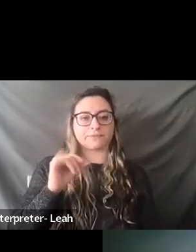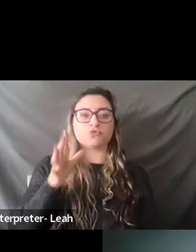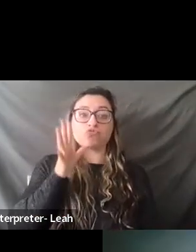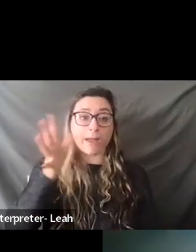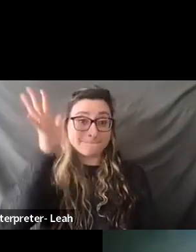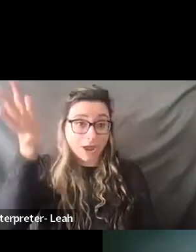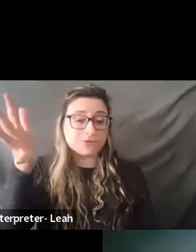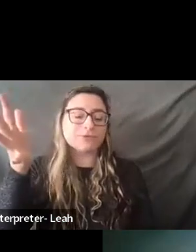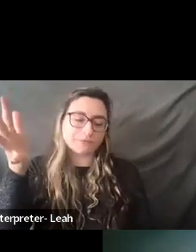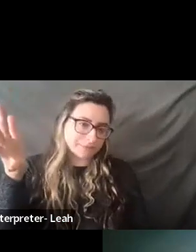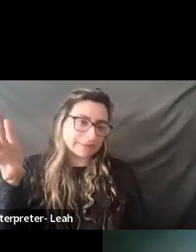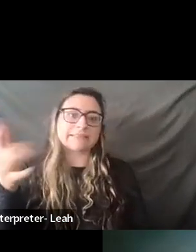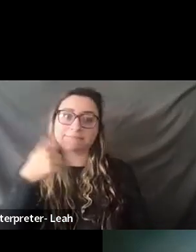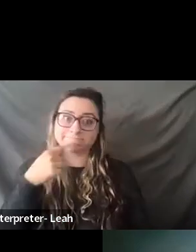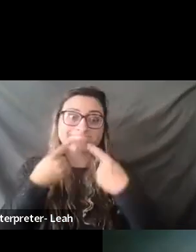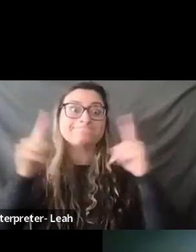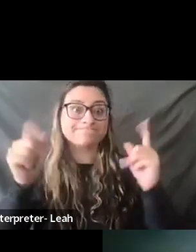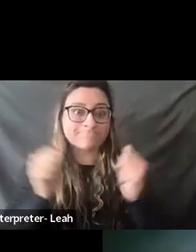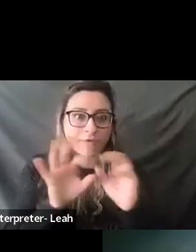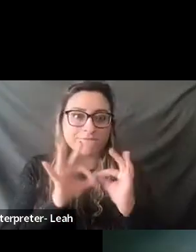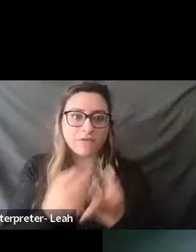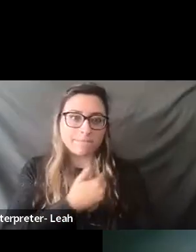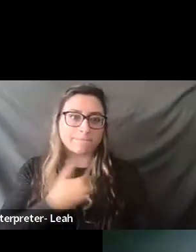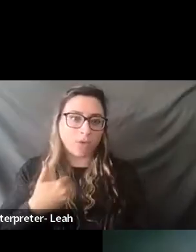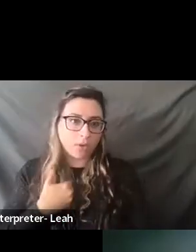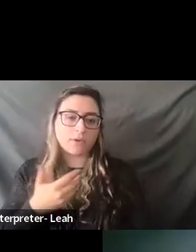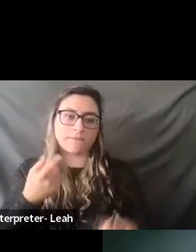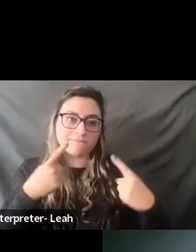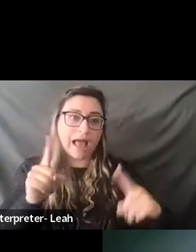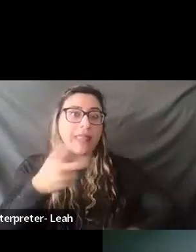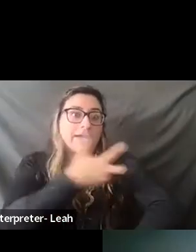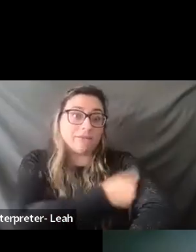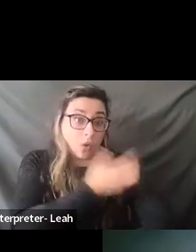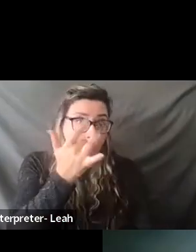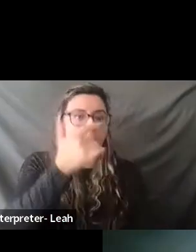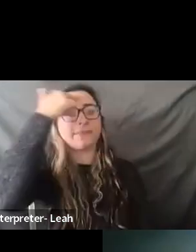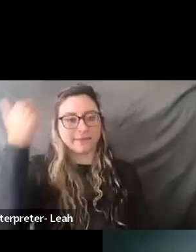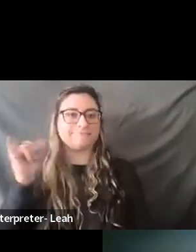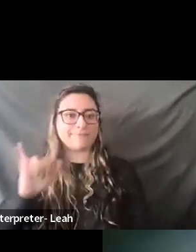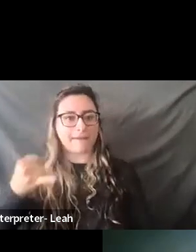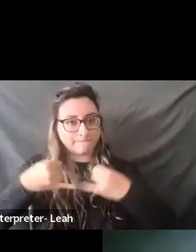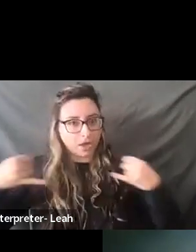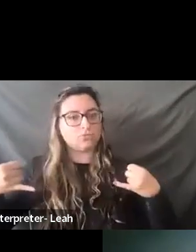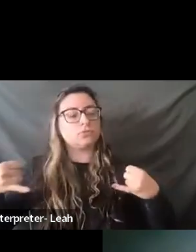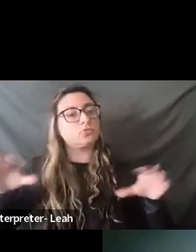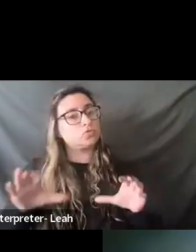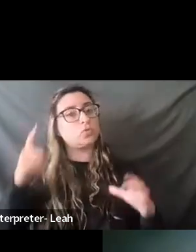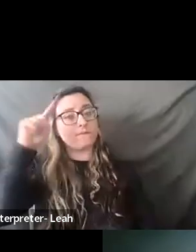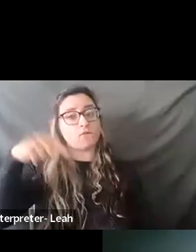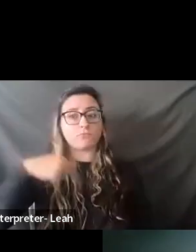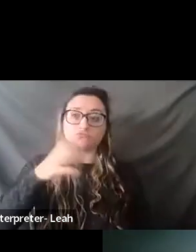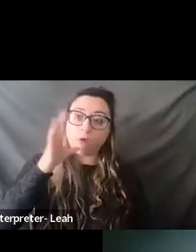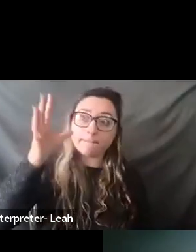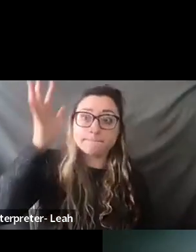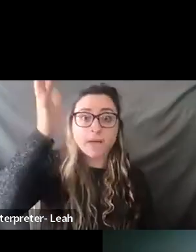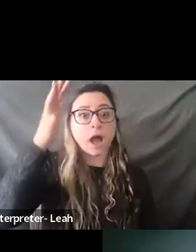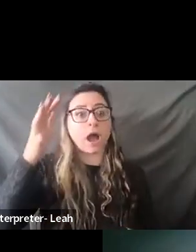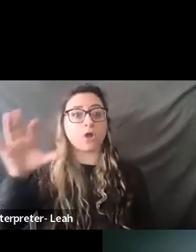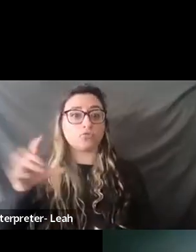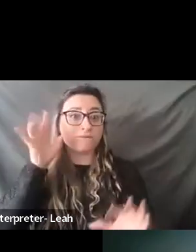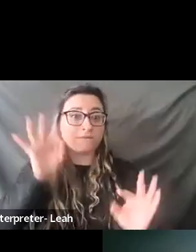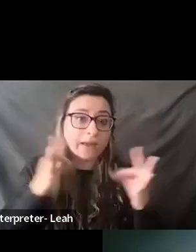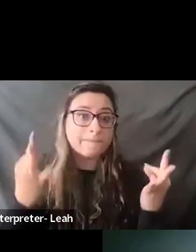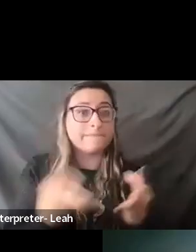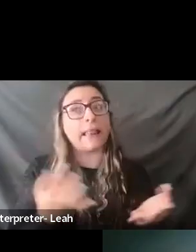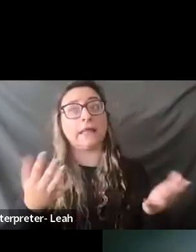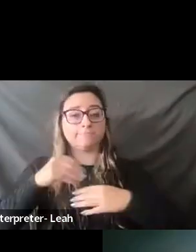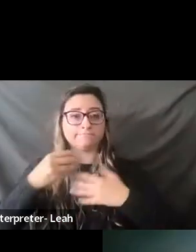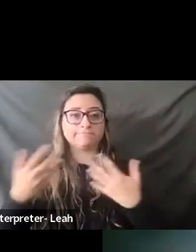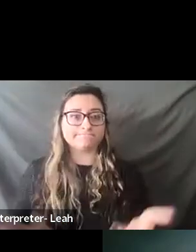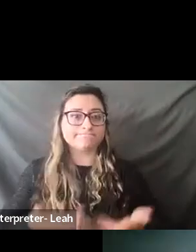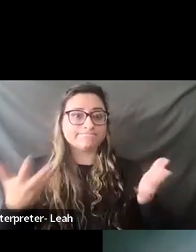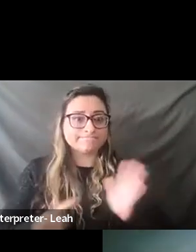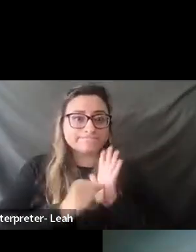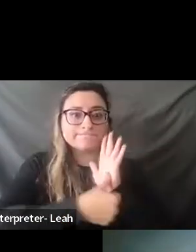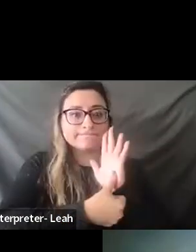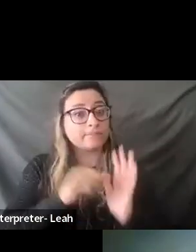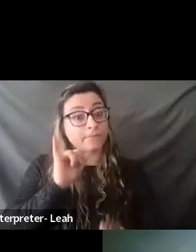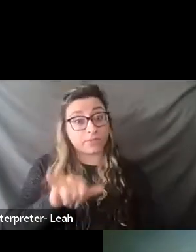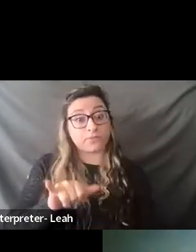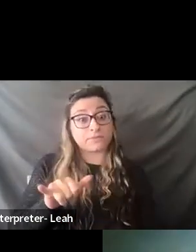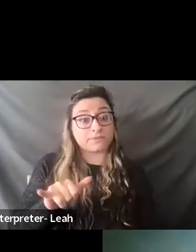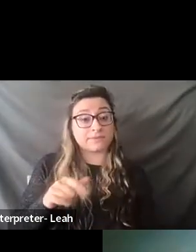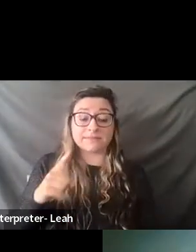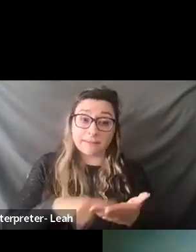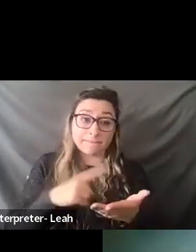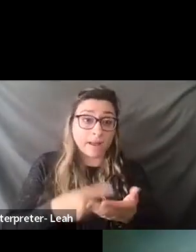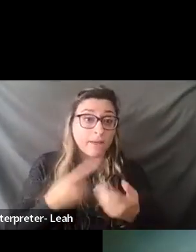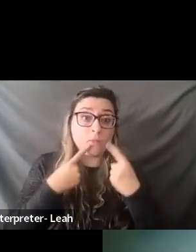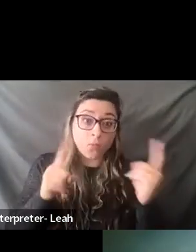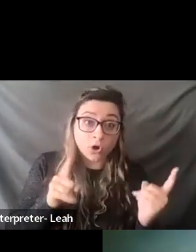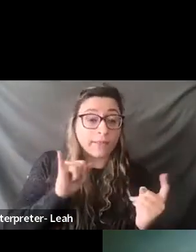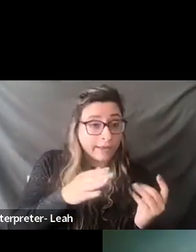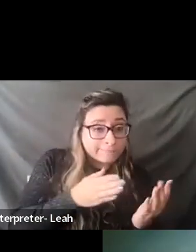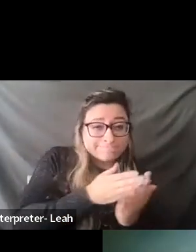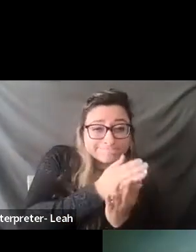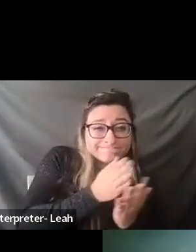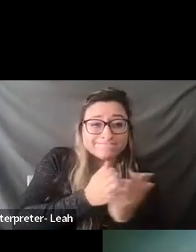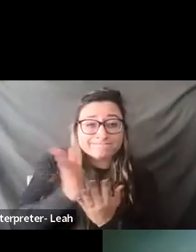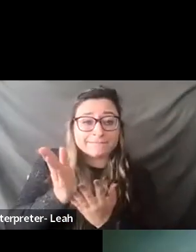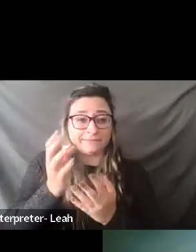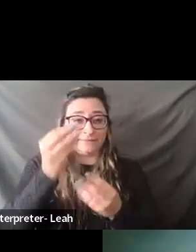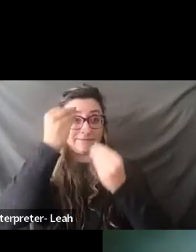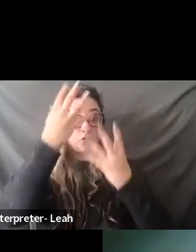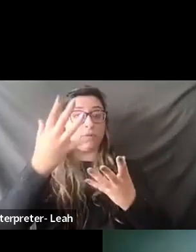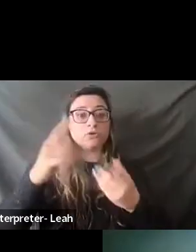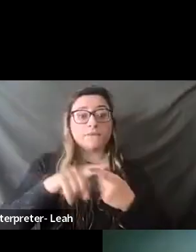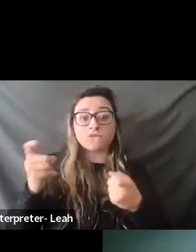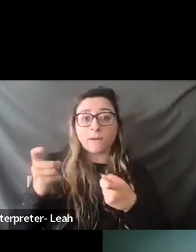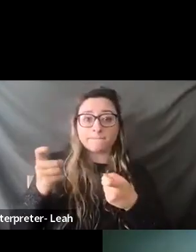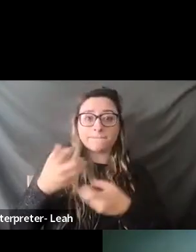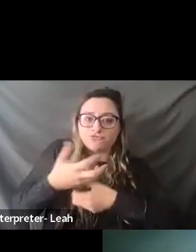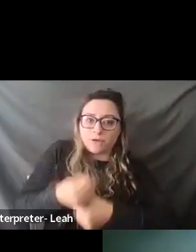Really appreciate you highlighting that Regina.